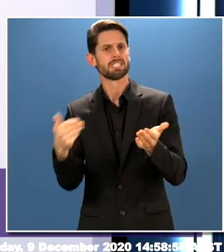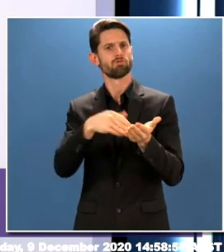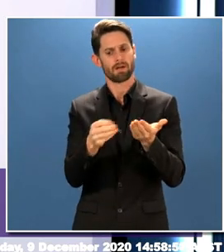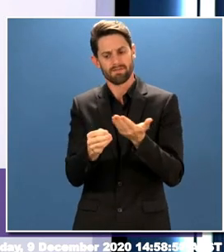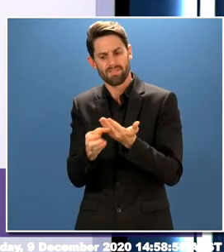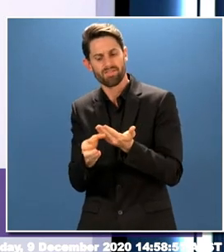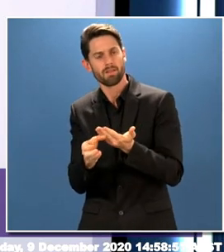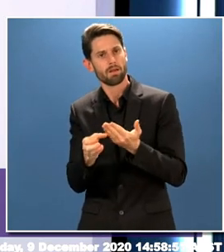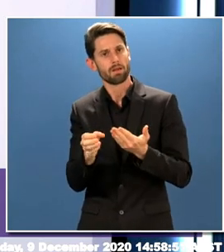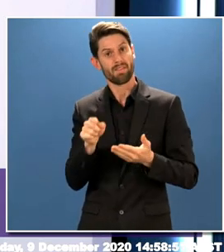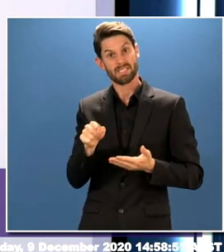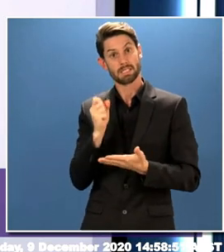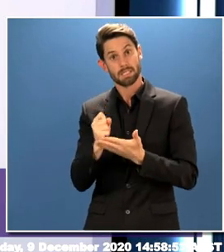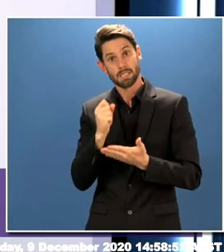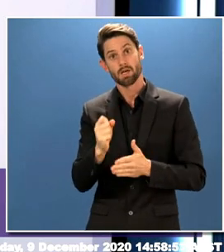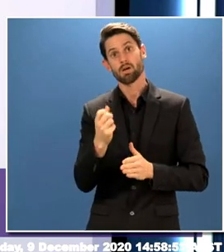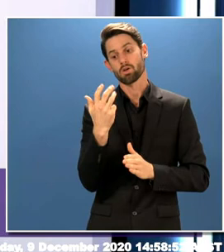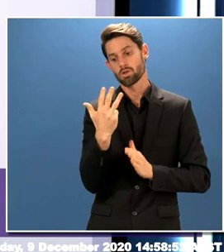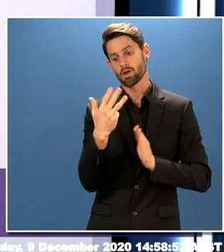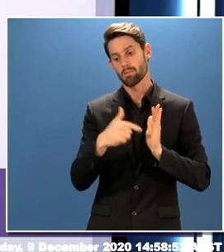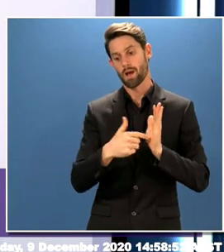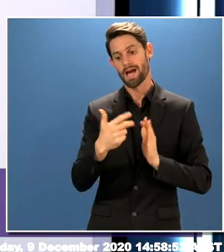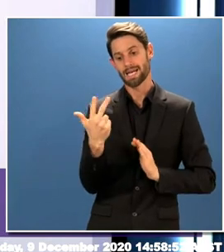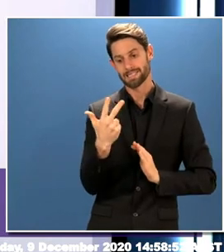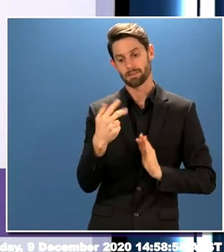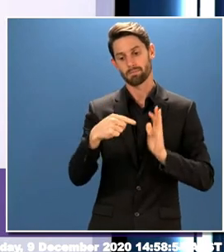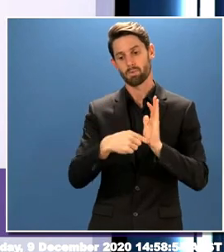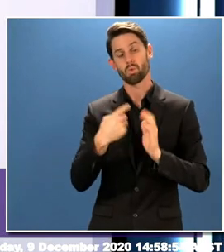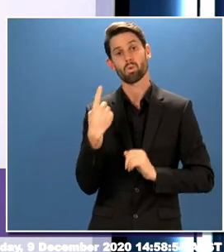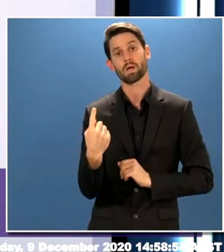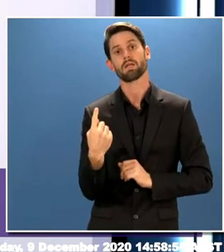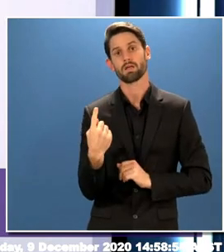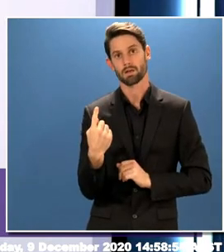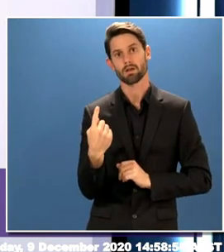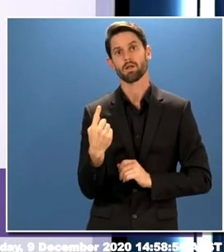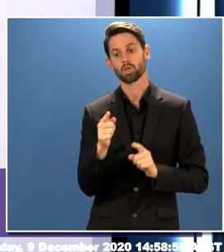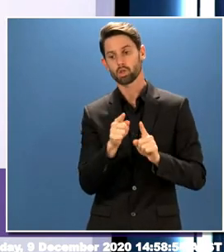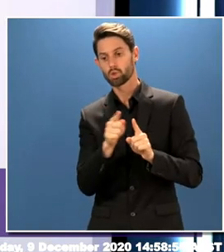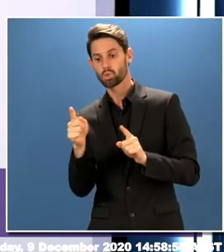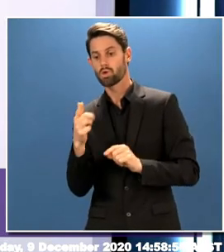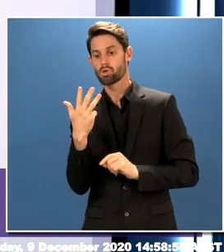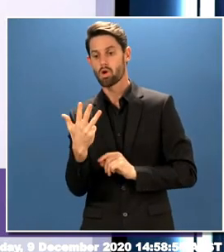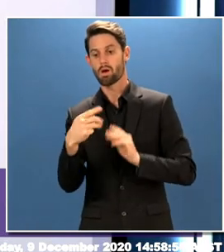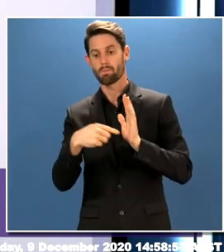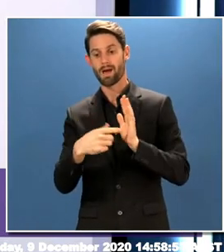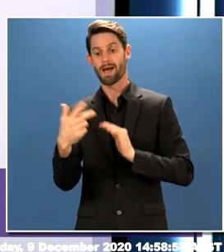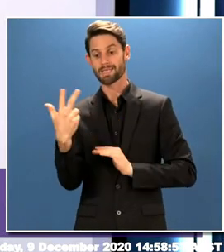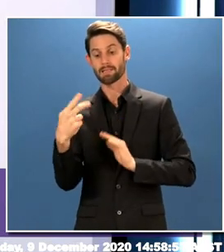mark them exhibit 9.18.1 to 9.18.8.